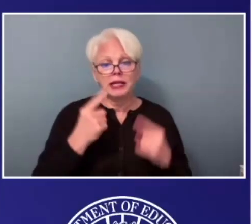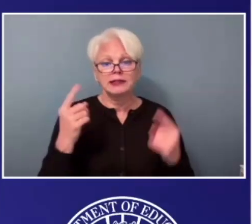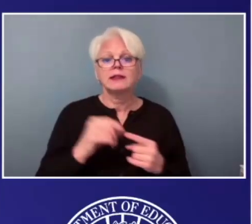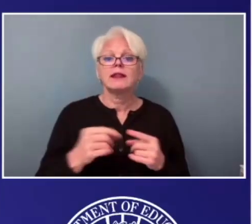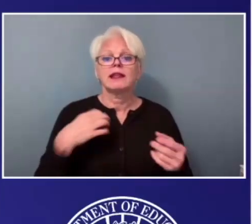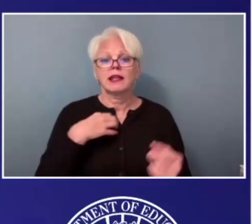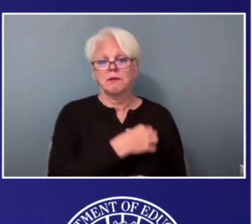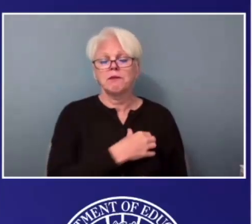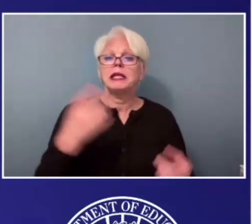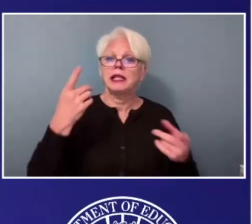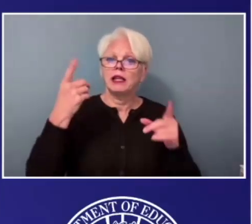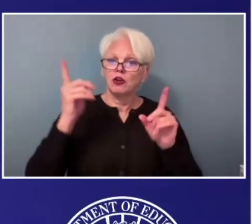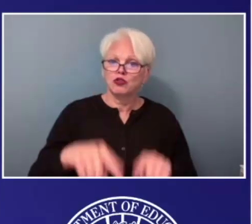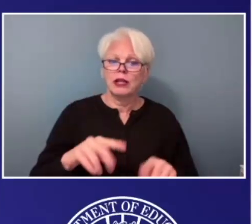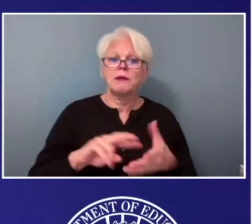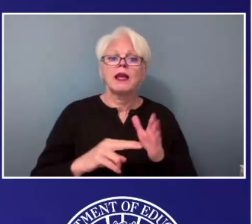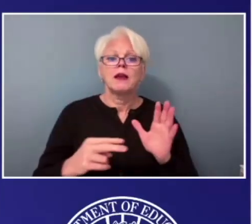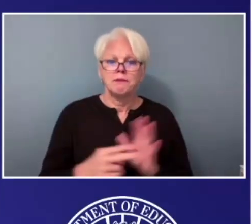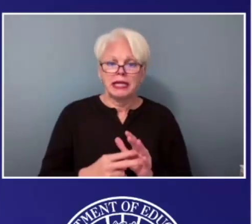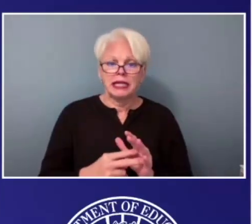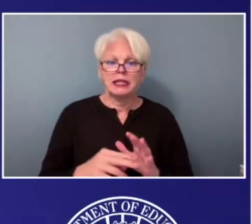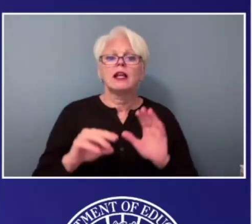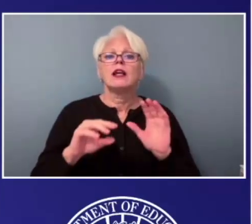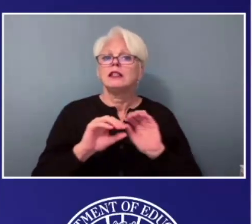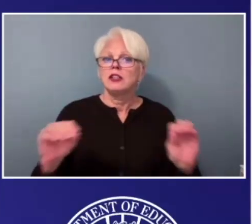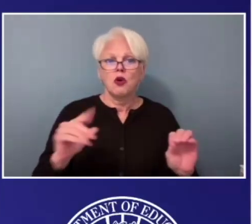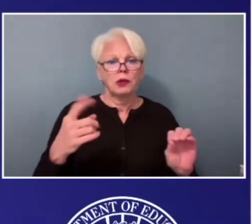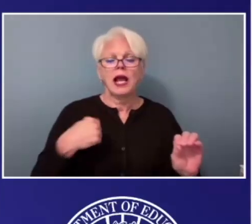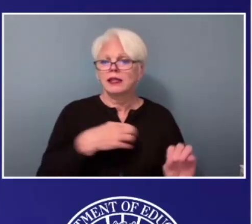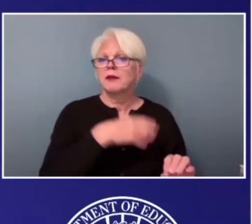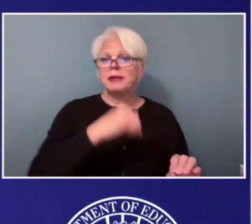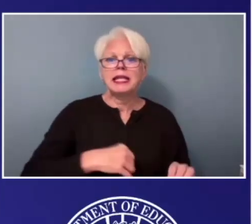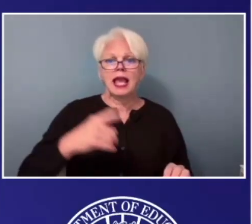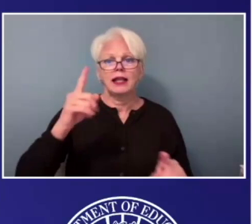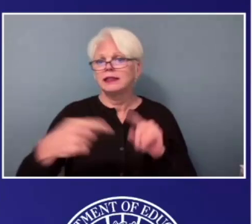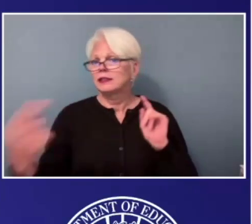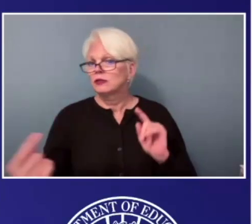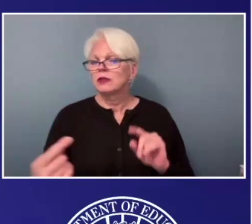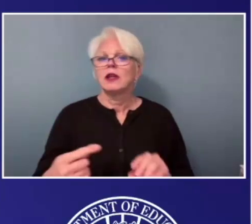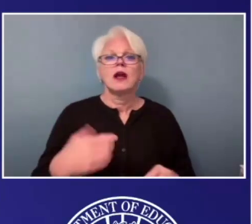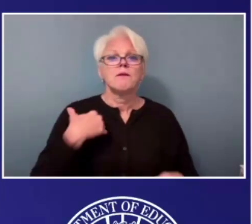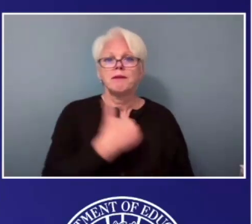which means there must be no dissent by any member of the committee. Members should not block or withhold